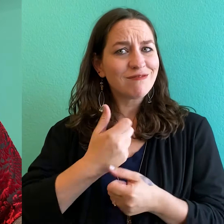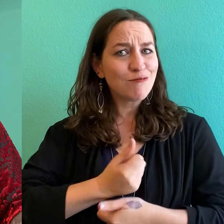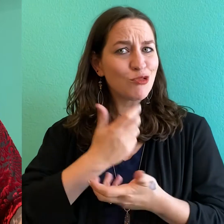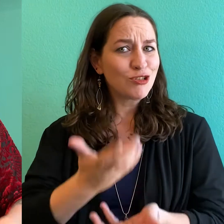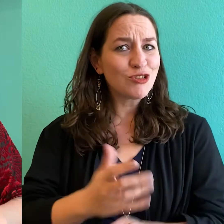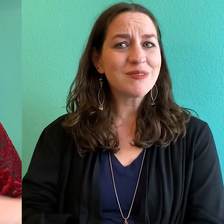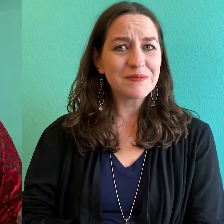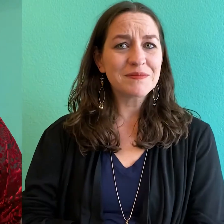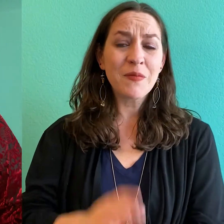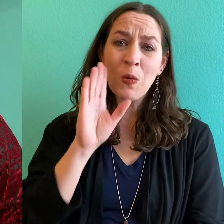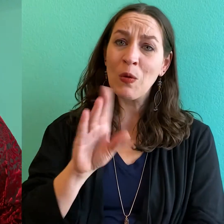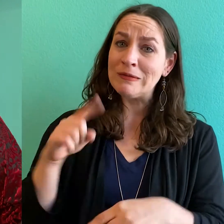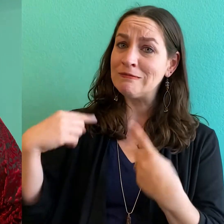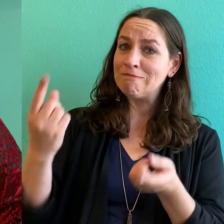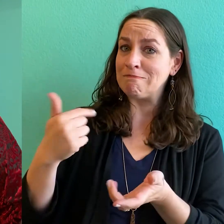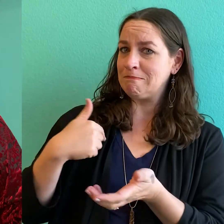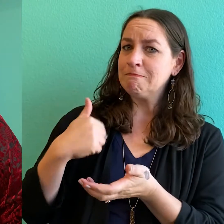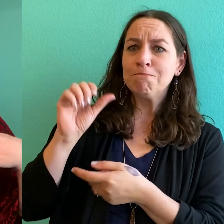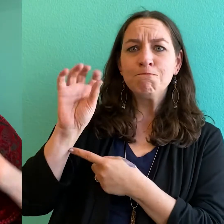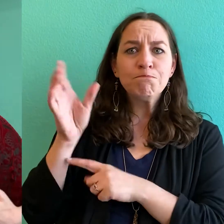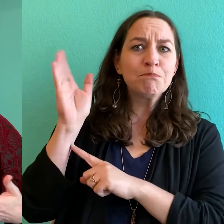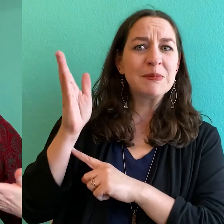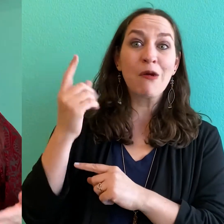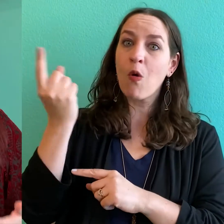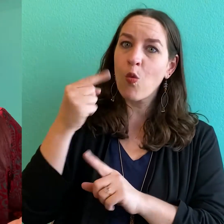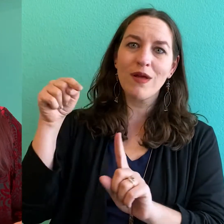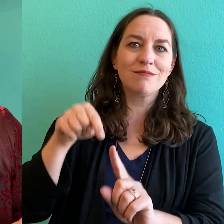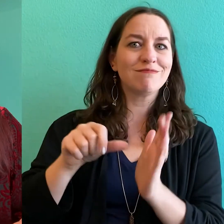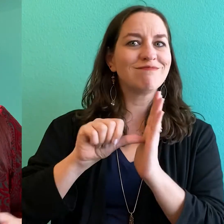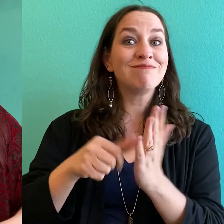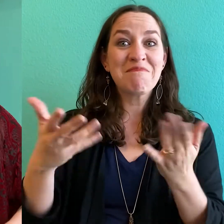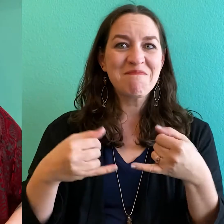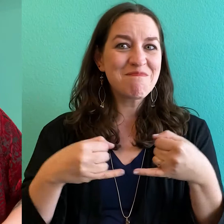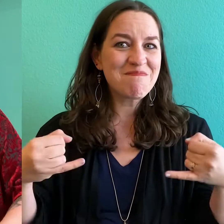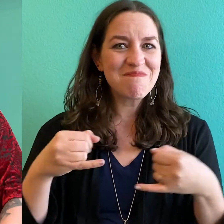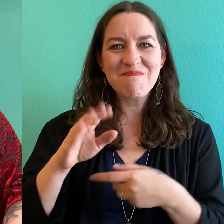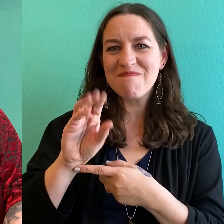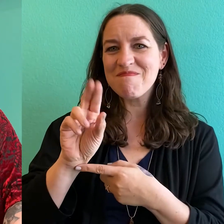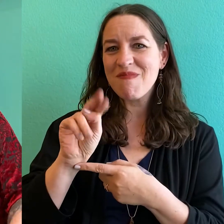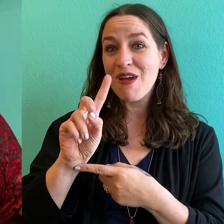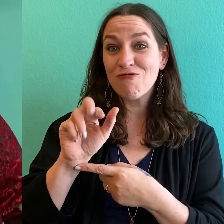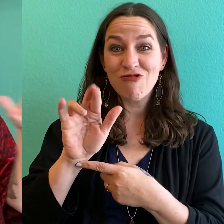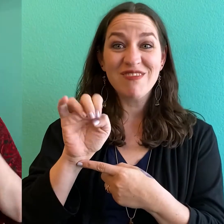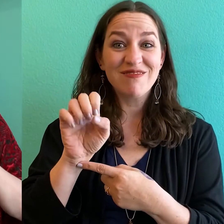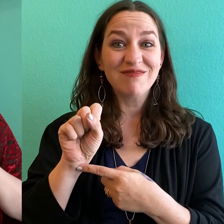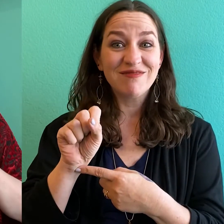And if you watch any of the work that I ever do, I'm always talking about boundaries. So today we're going to kind of combine those and